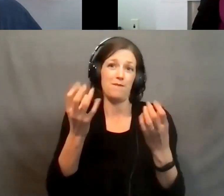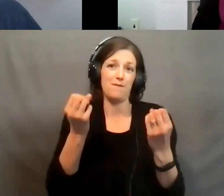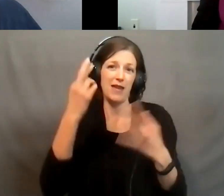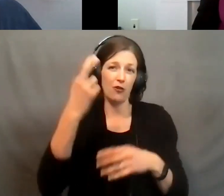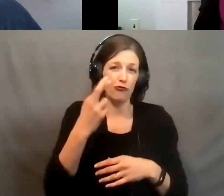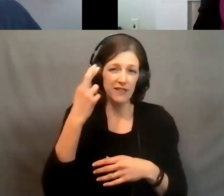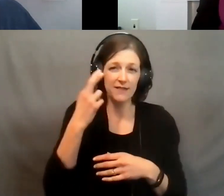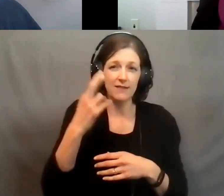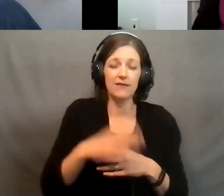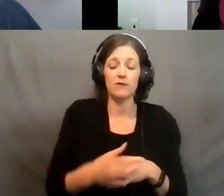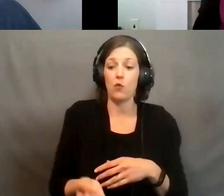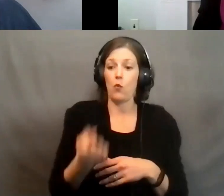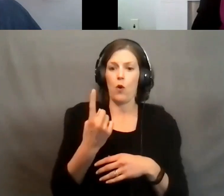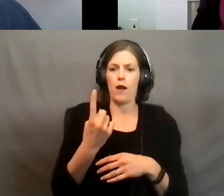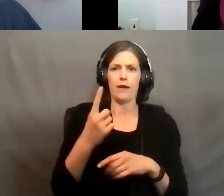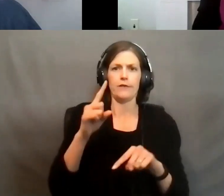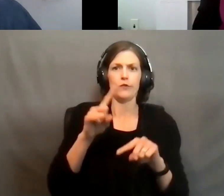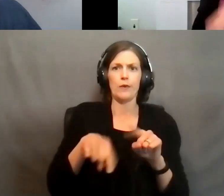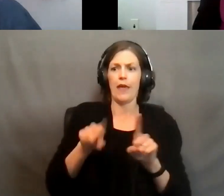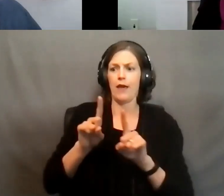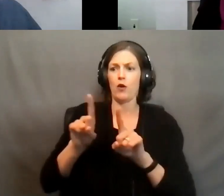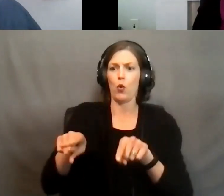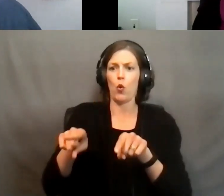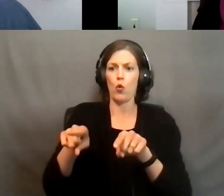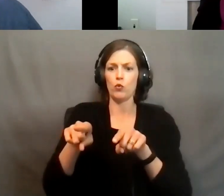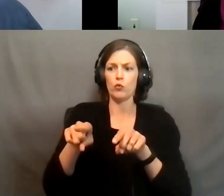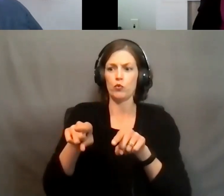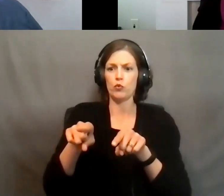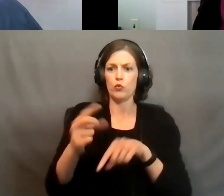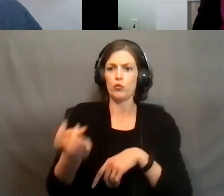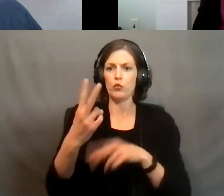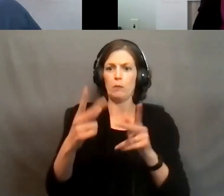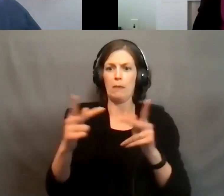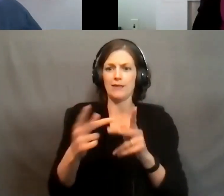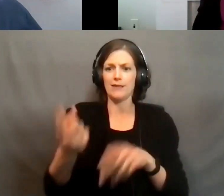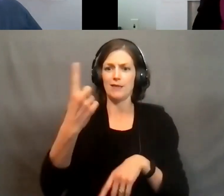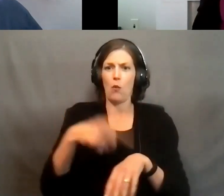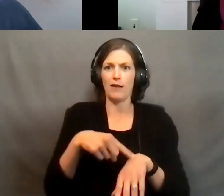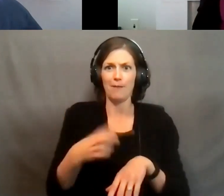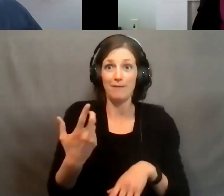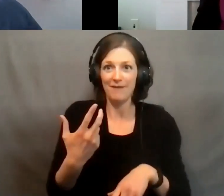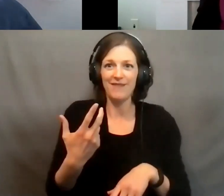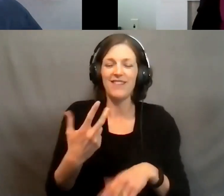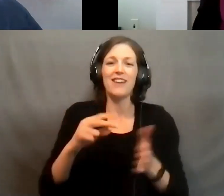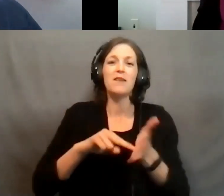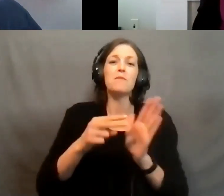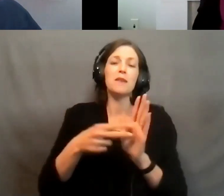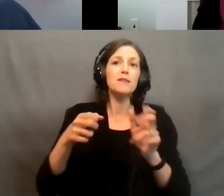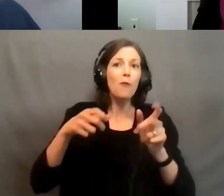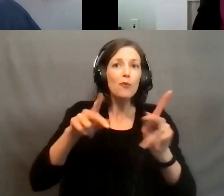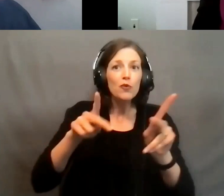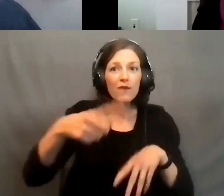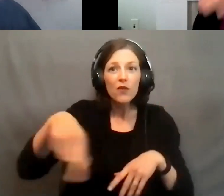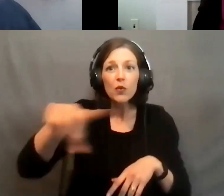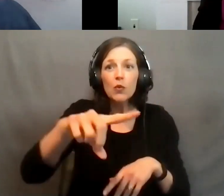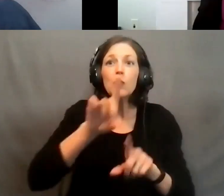is you cannot be in more than one place at a 13:02:35 time. It gives the opportunity for attendees 13:02:40 , particularly with the